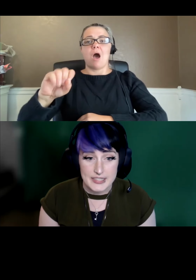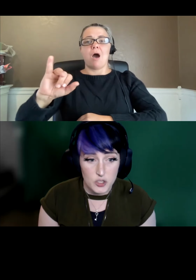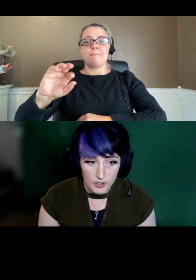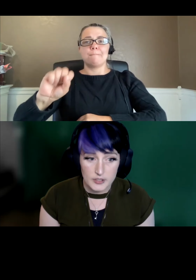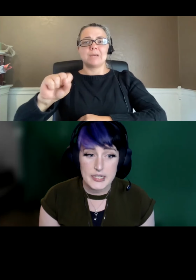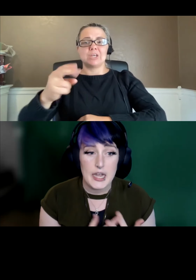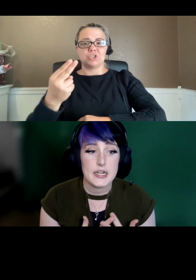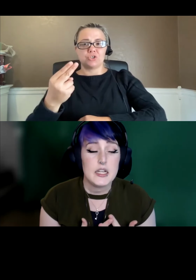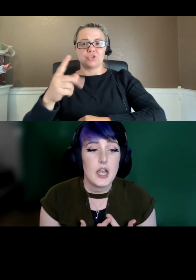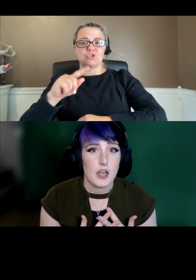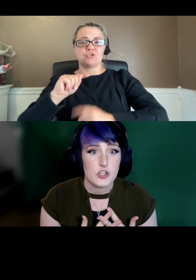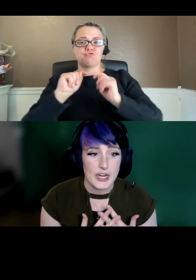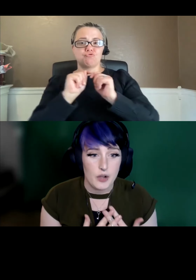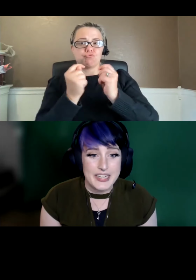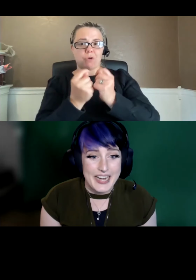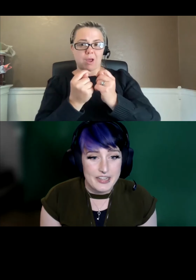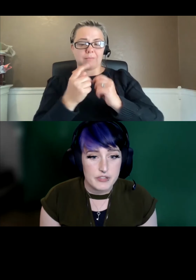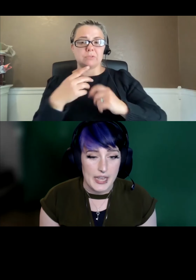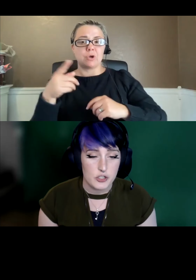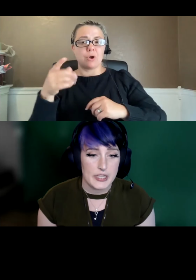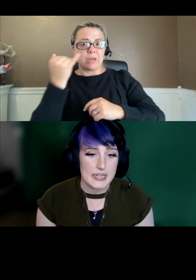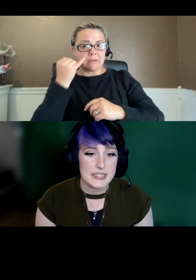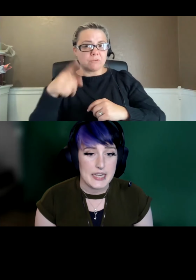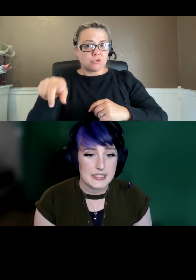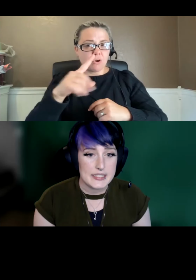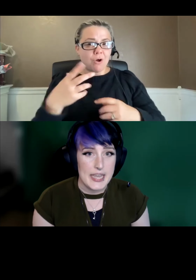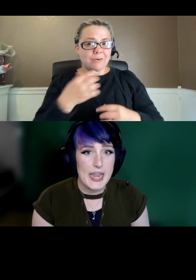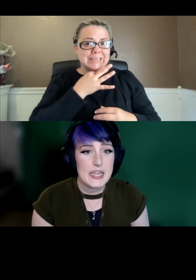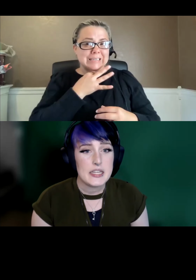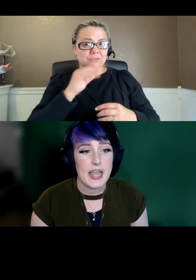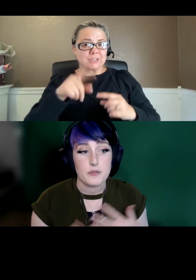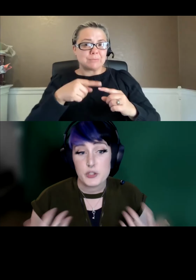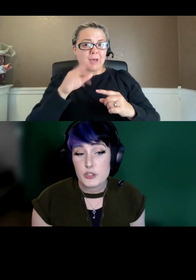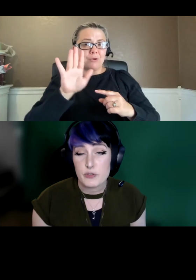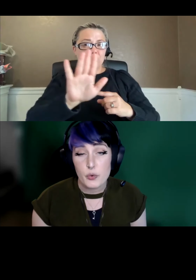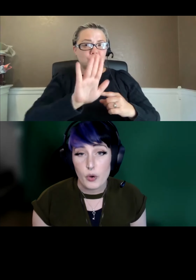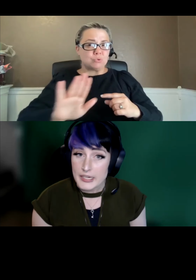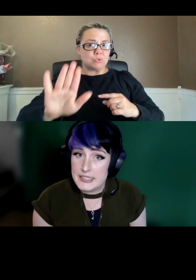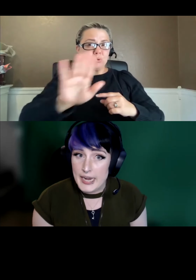lands that you are currently on, check out Native-Land.ca, and for those of you who are in